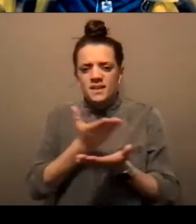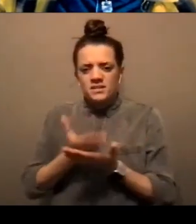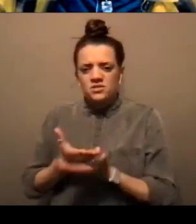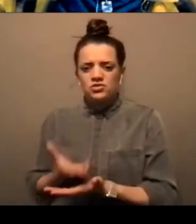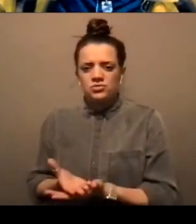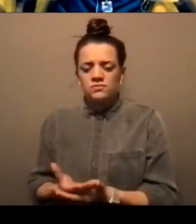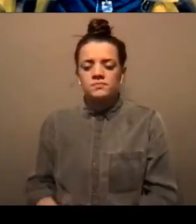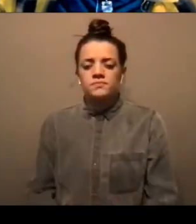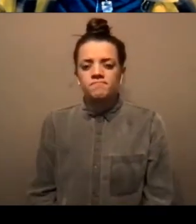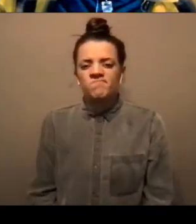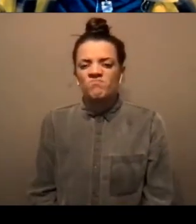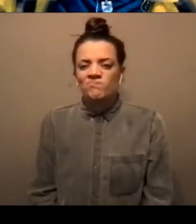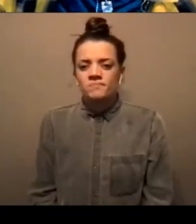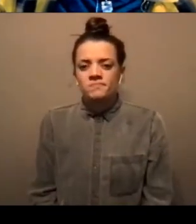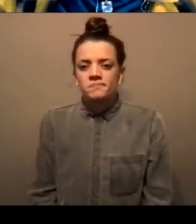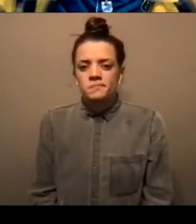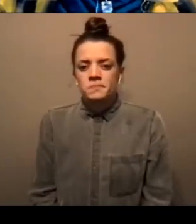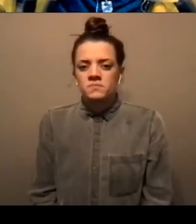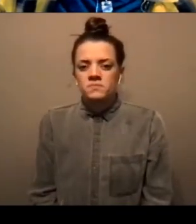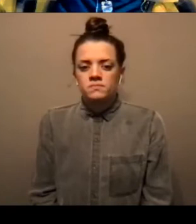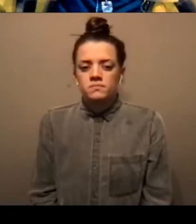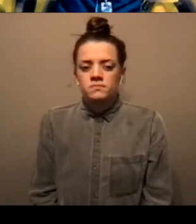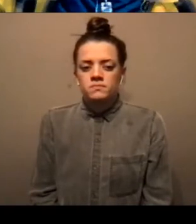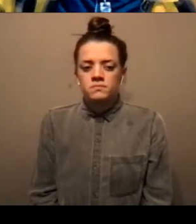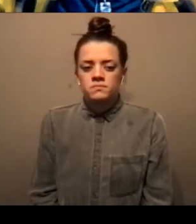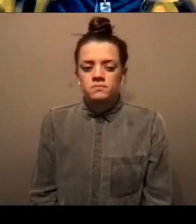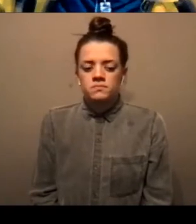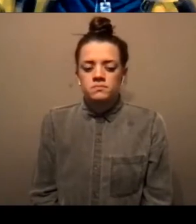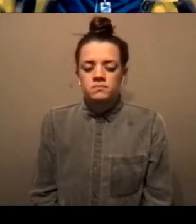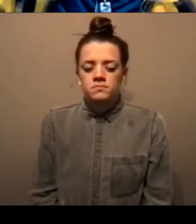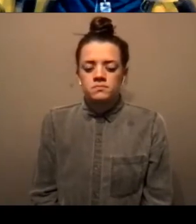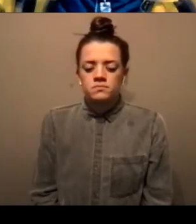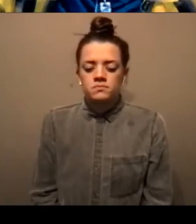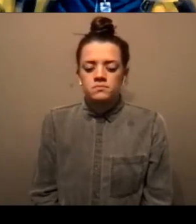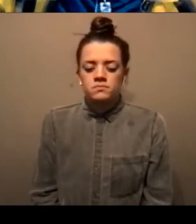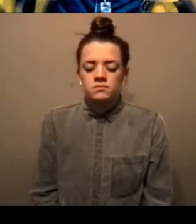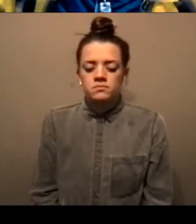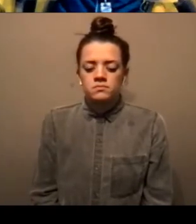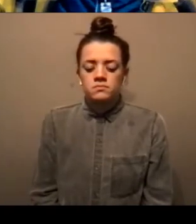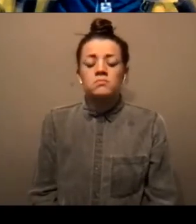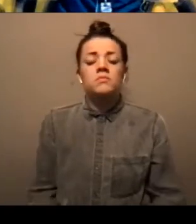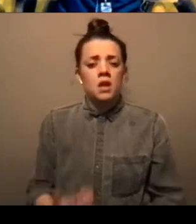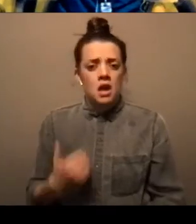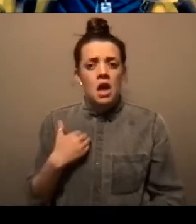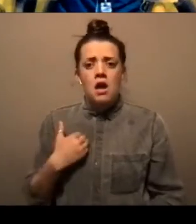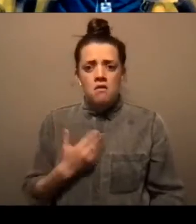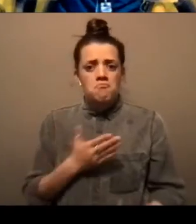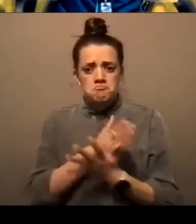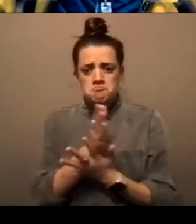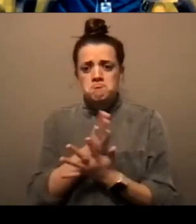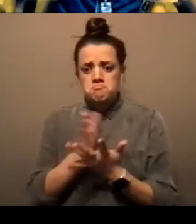And there are a lot of different ways to do multifactor authentication,